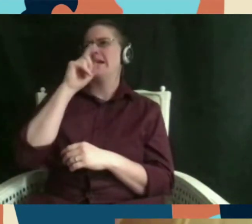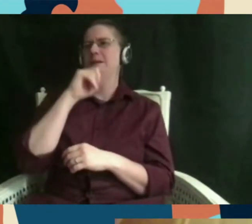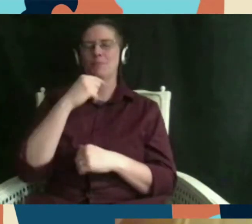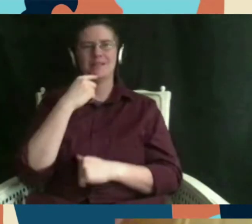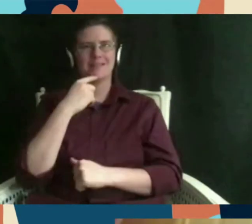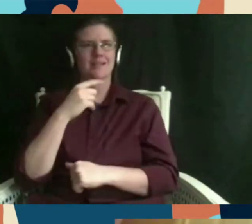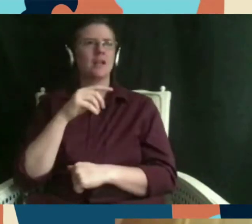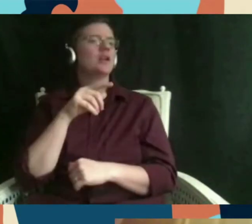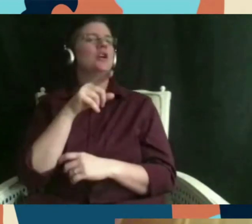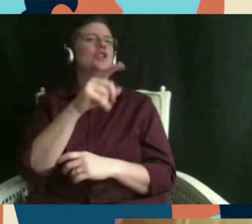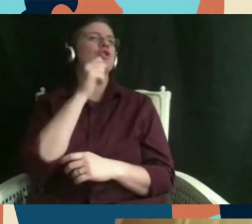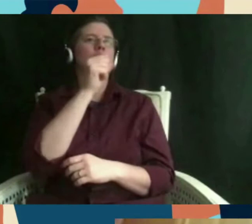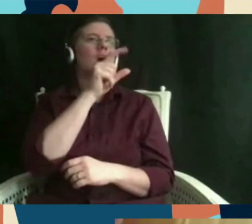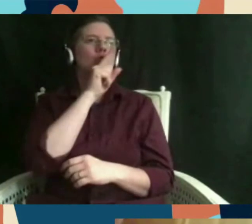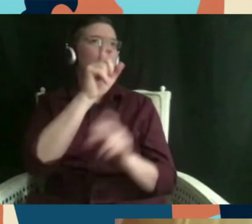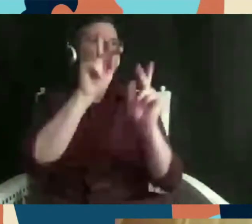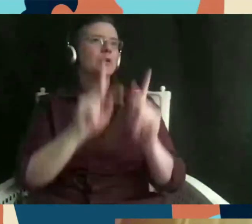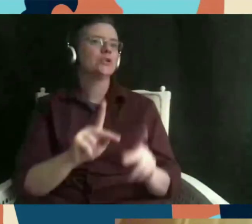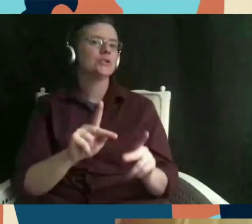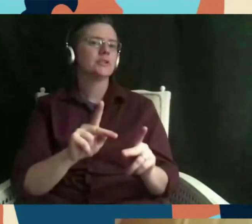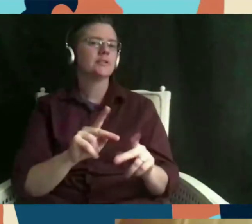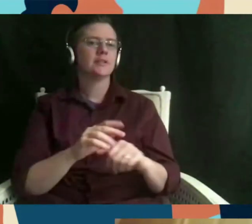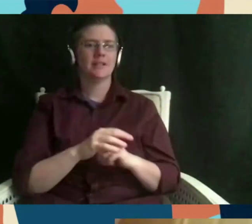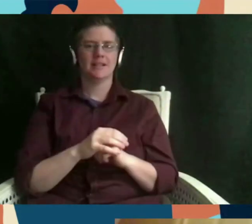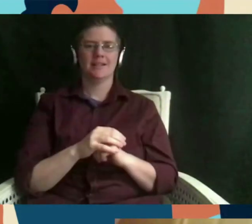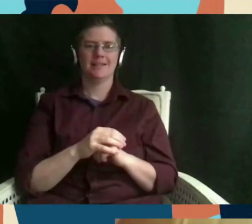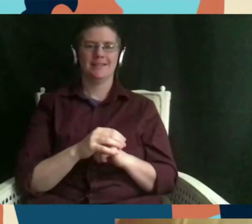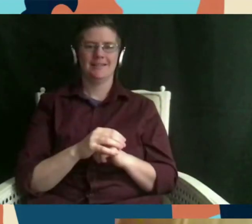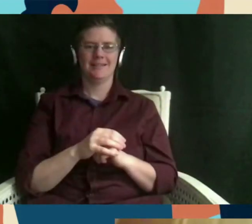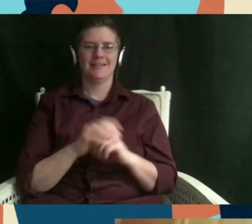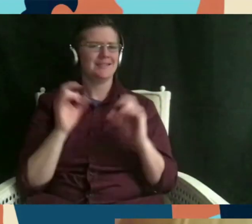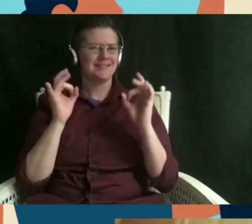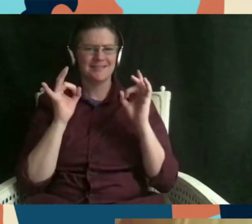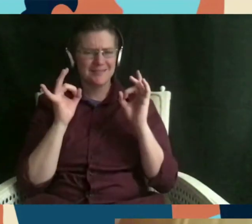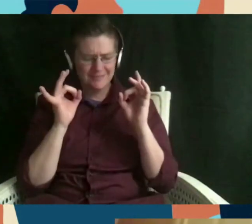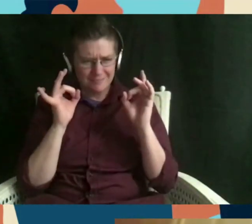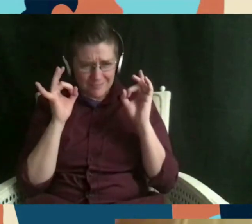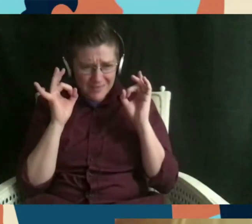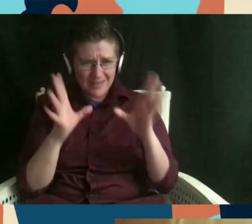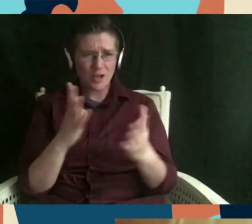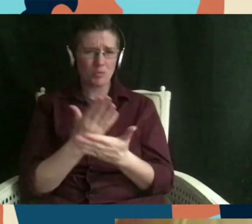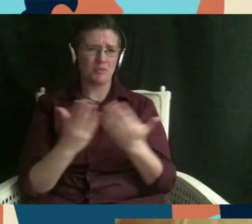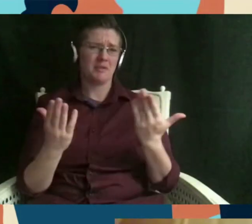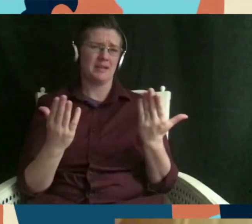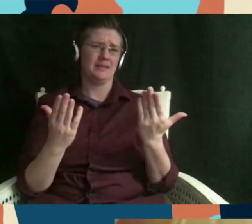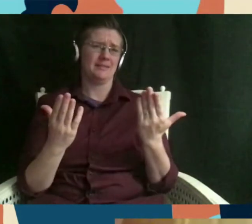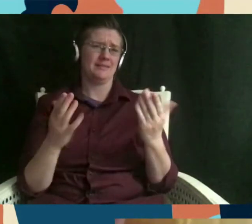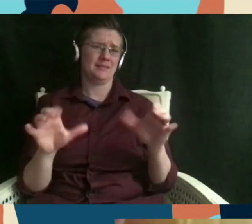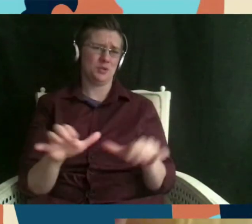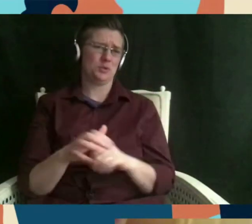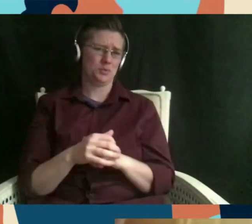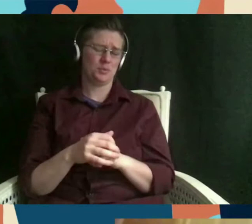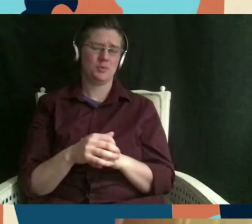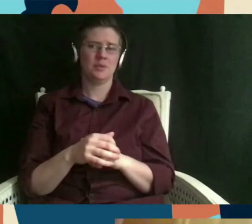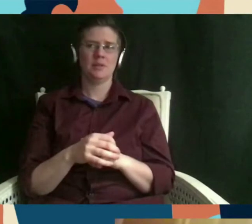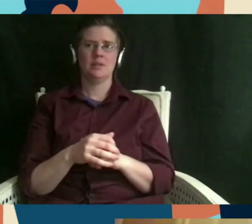you're not real it's a horrible thing to do and anyone who does that willingly i think they just